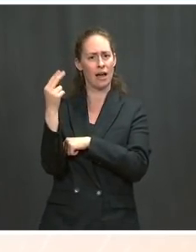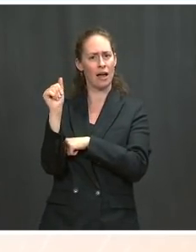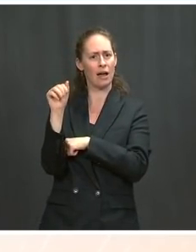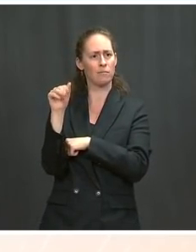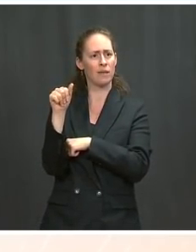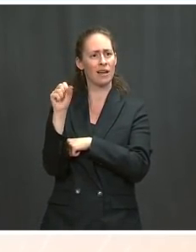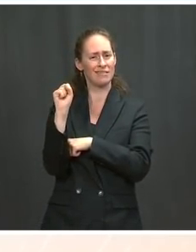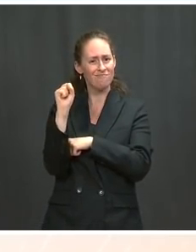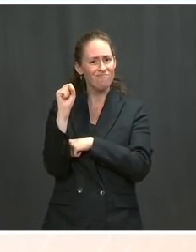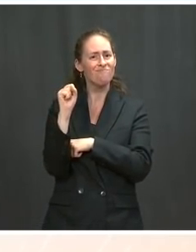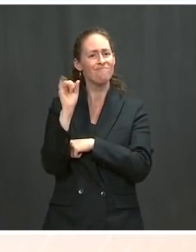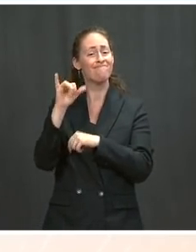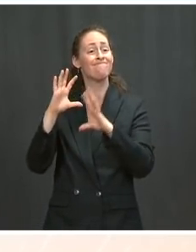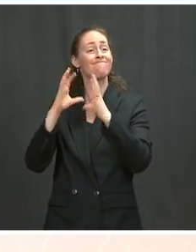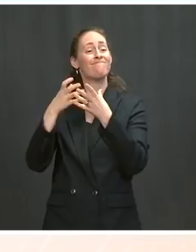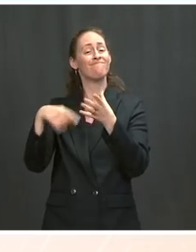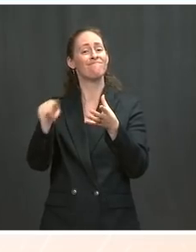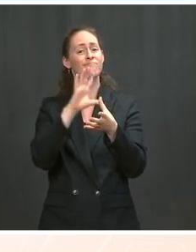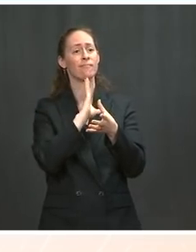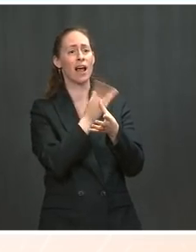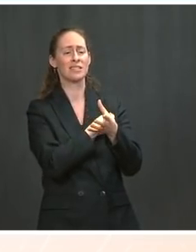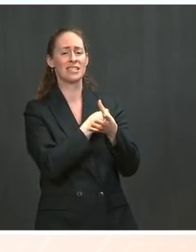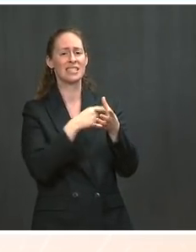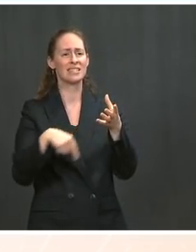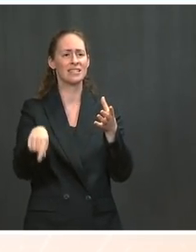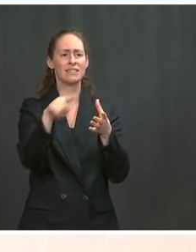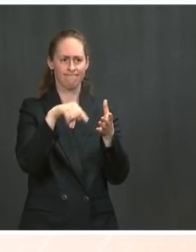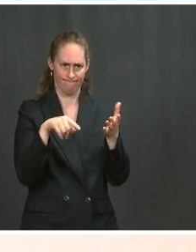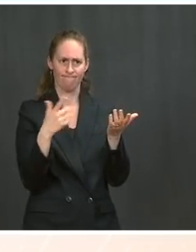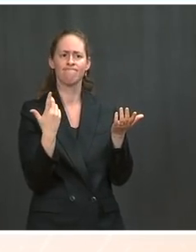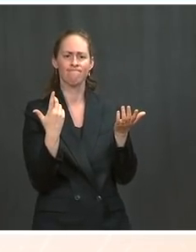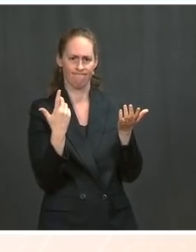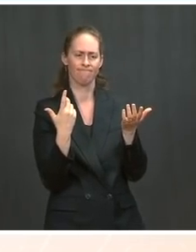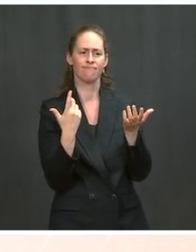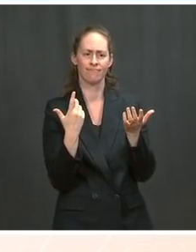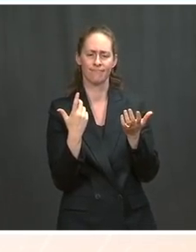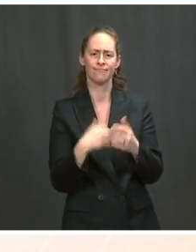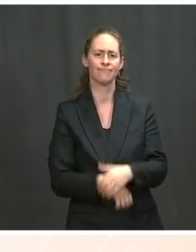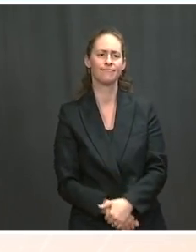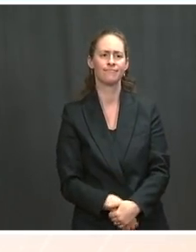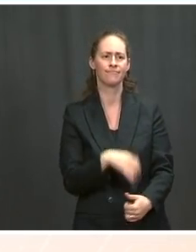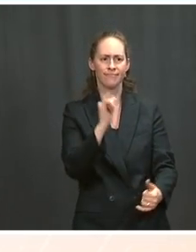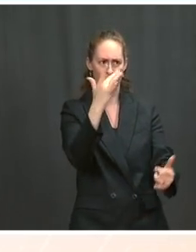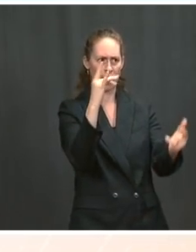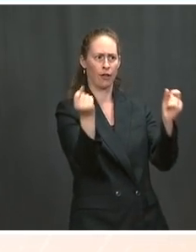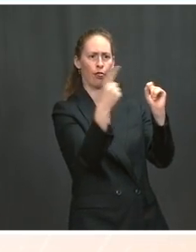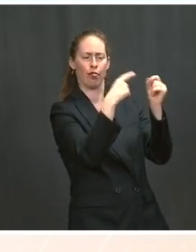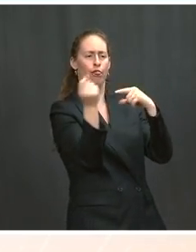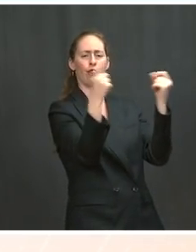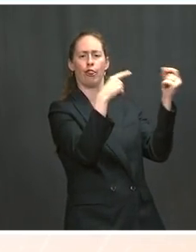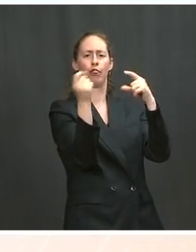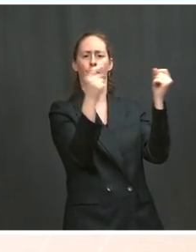being put in danger because of the violence that is happening back and forth. And the President, in his ra- --